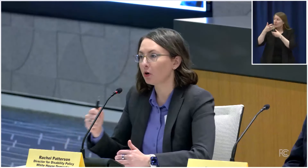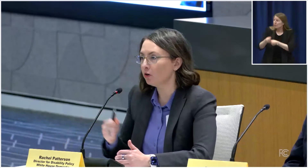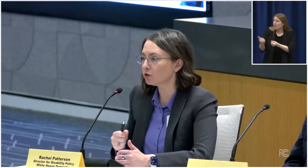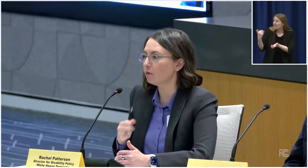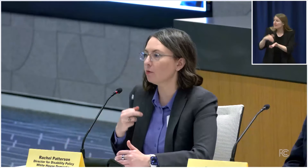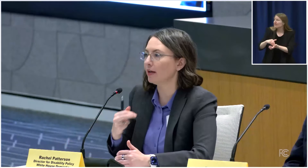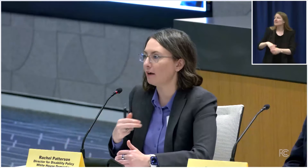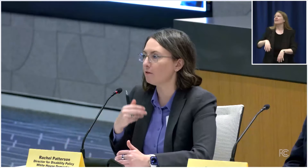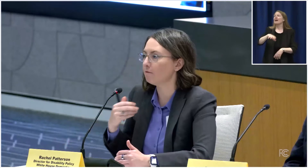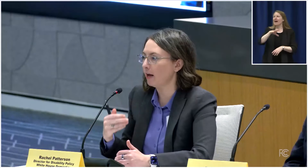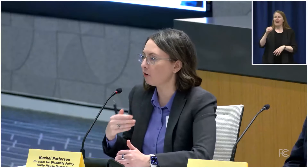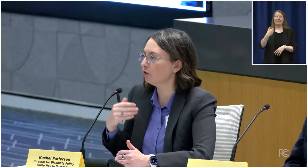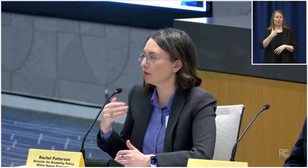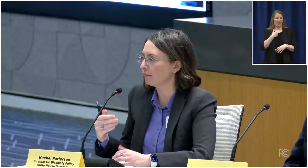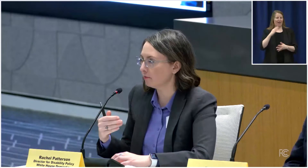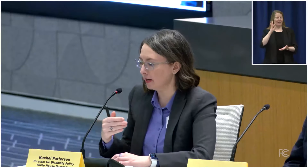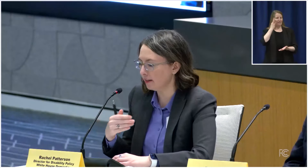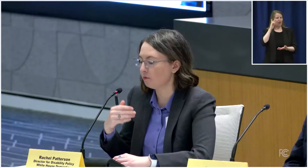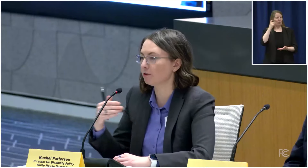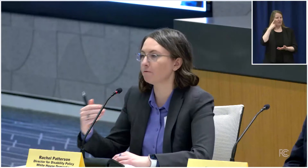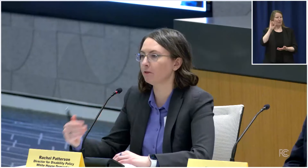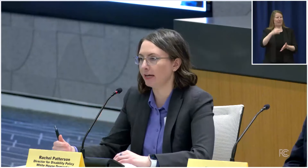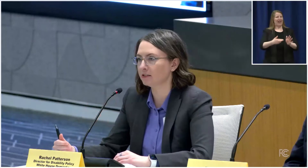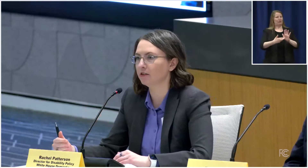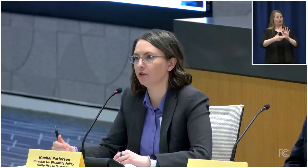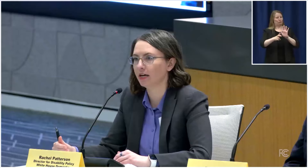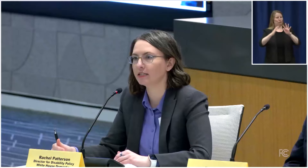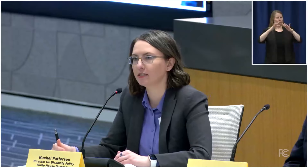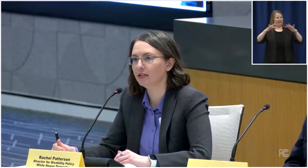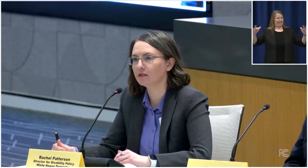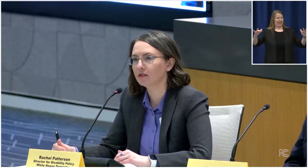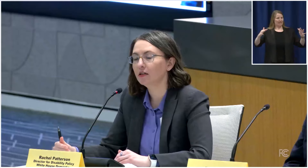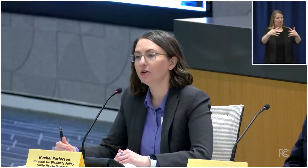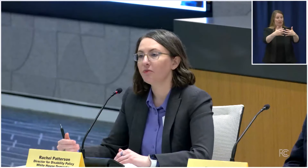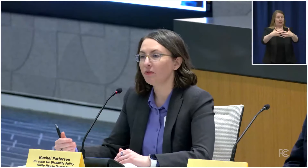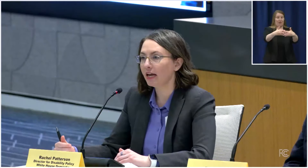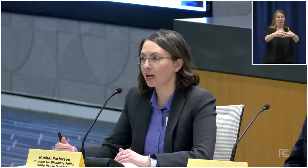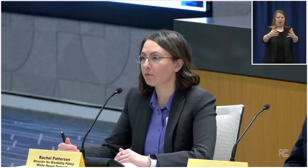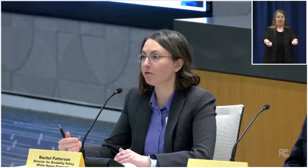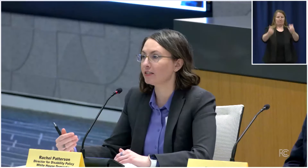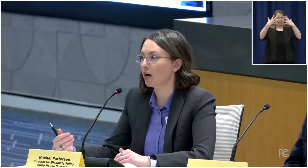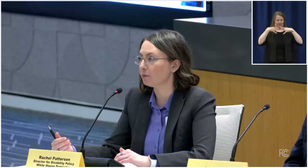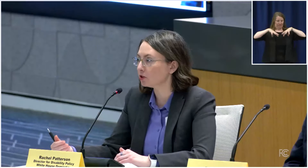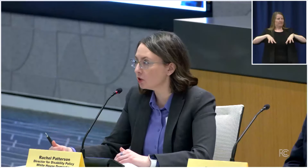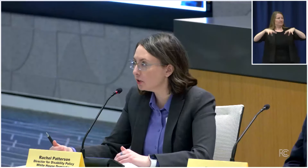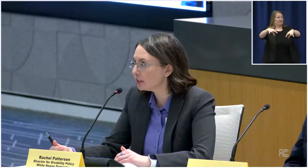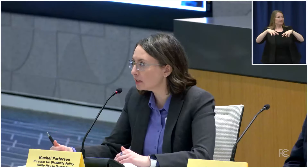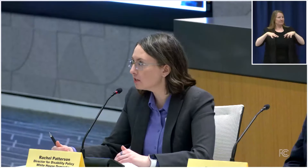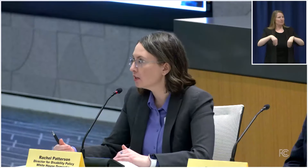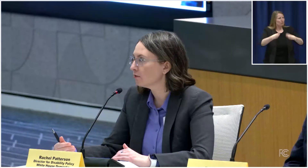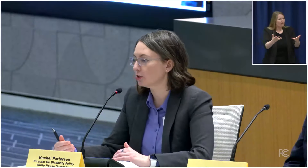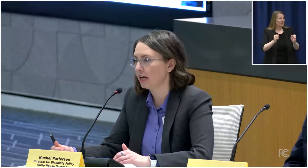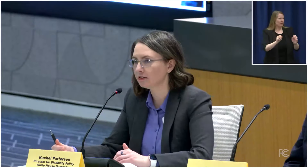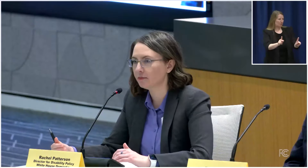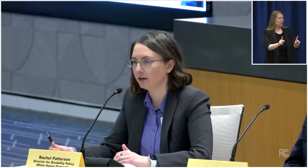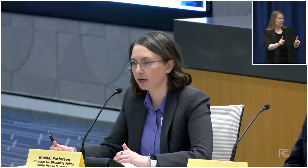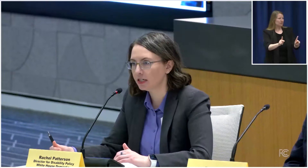DIVERSITY, EQUITY, INCLUSION AND ACCESSIBILITY IN THE FEDERAL WORKFORCE SO WHEN YOU COMBINE ALL OF THESE TOGETHER WE ARE TRYING TO MAKE SURE THAT OUR FEDERAL